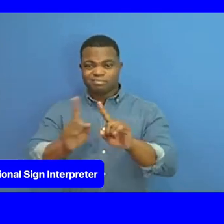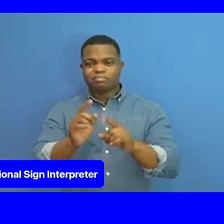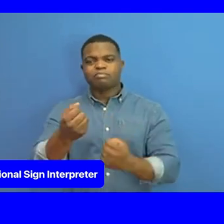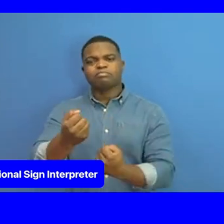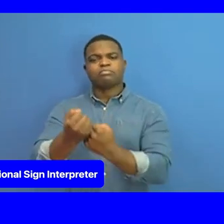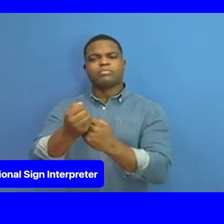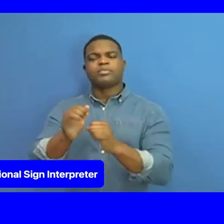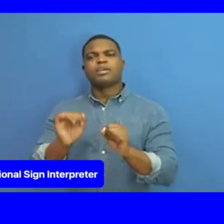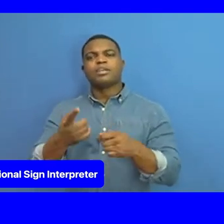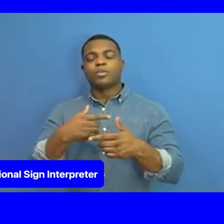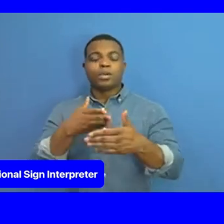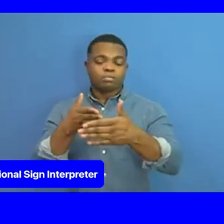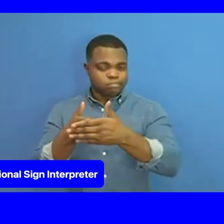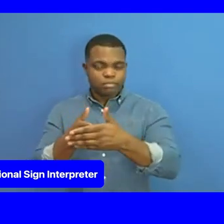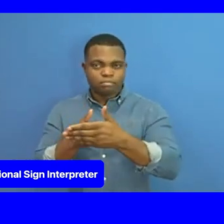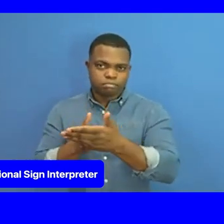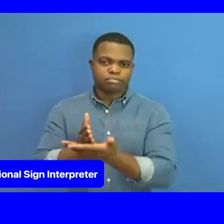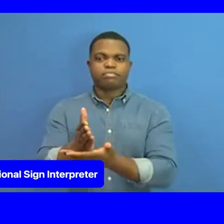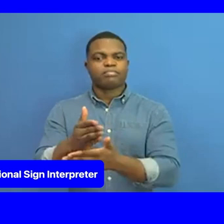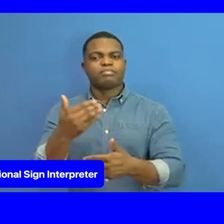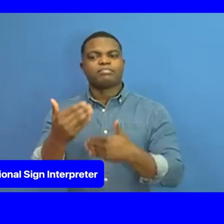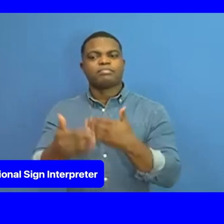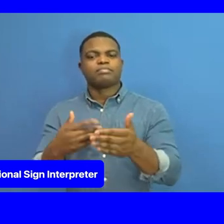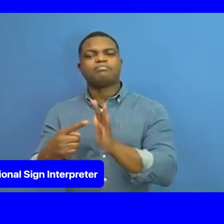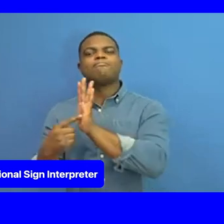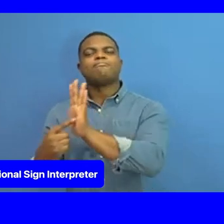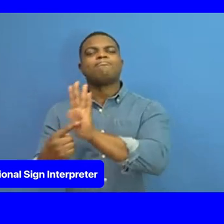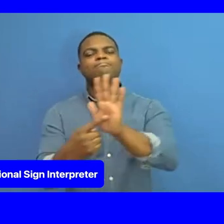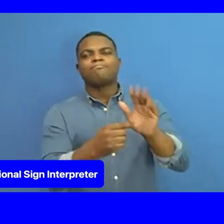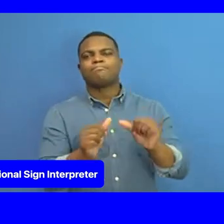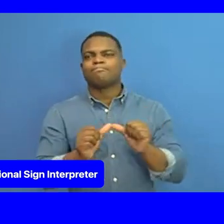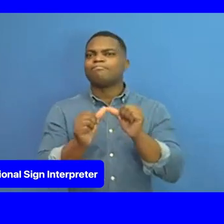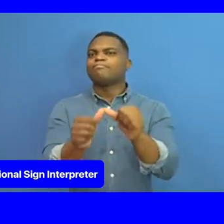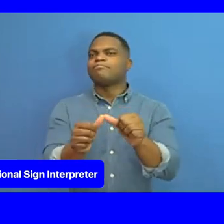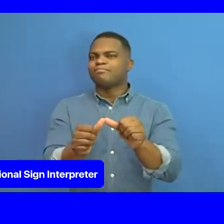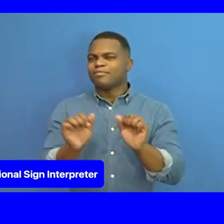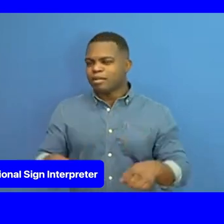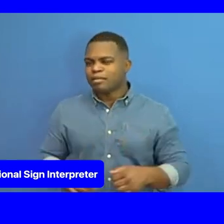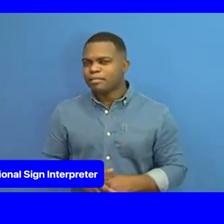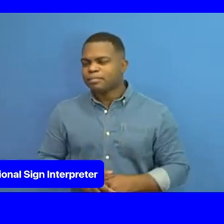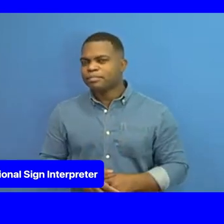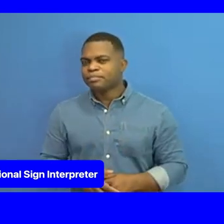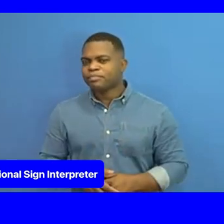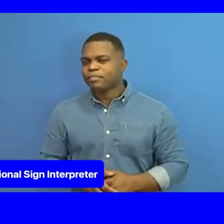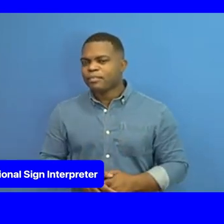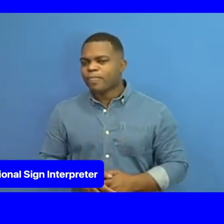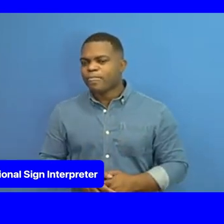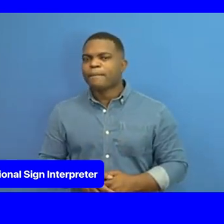2.1 million Euro for the current Perform Europe cause, open until March next year